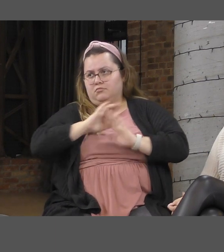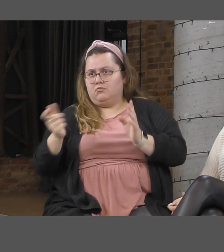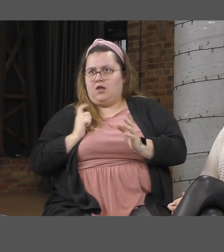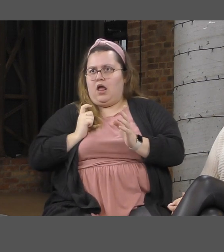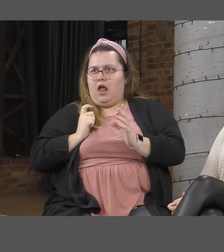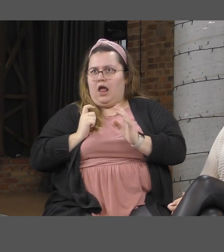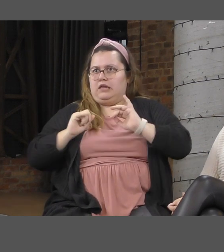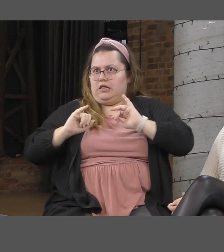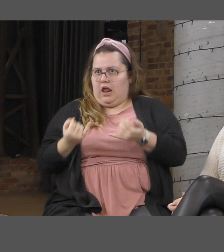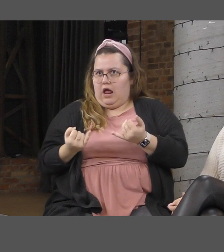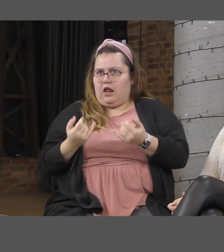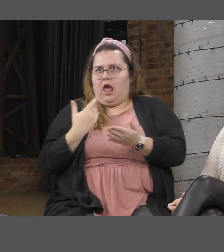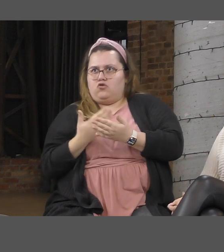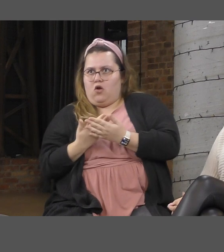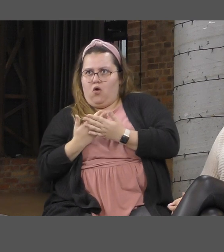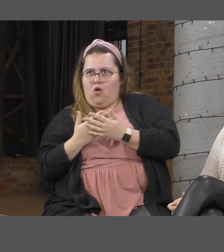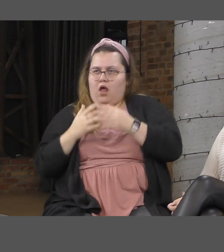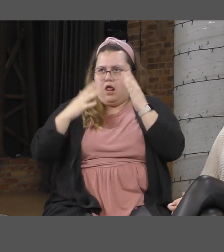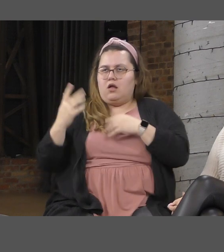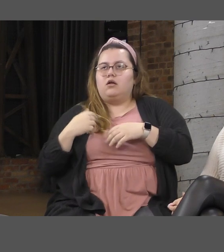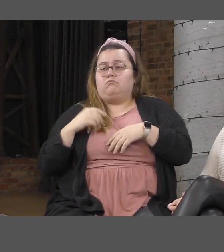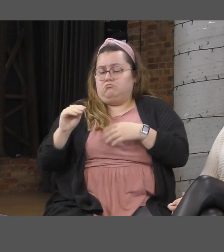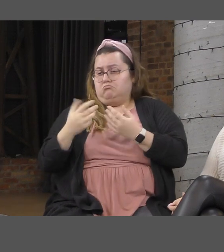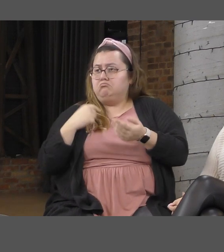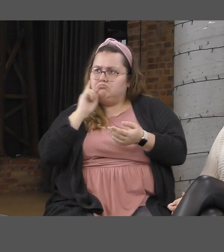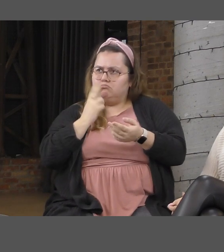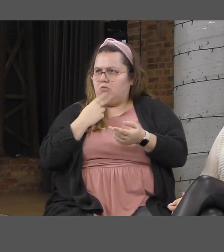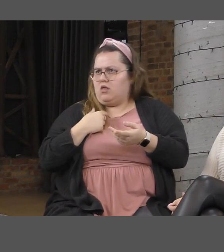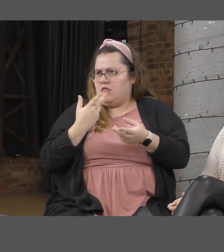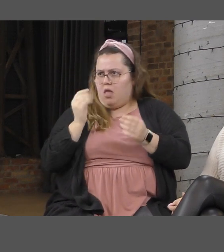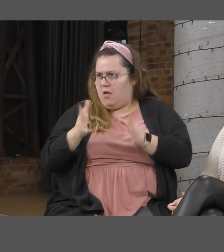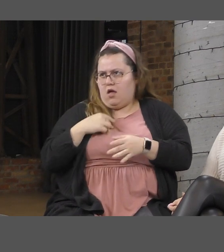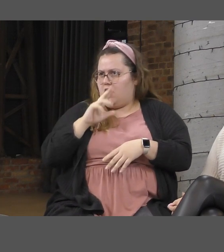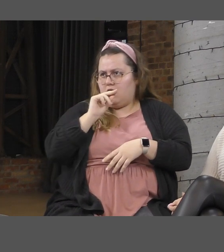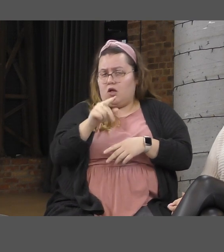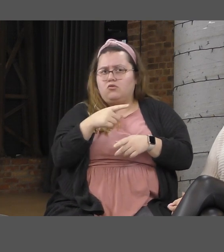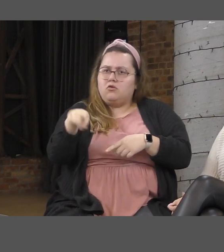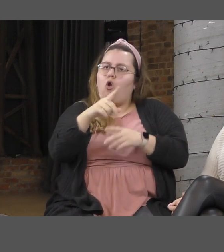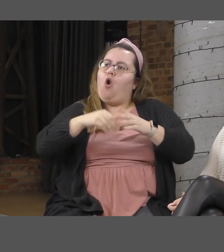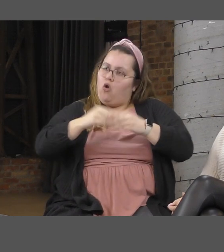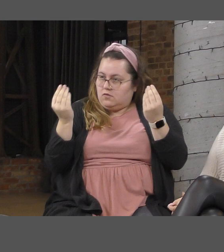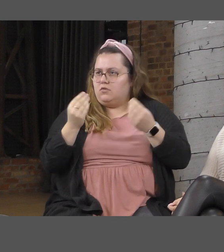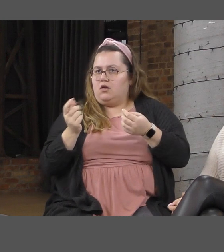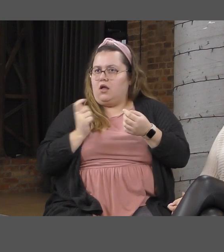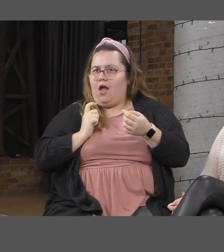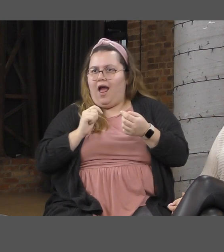that in the classes I don't use my voice at all, then the client was surprised And why if I am deaf and I'm not going to speak.